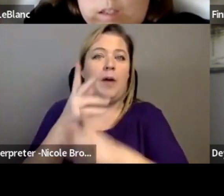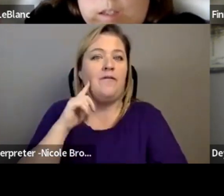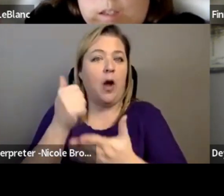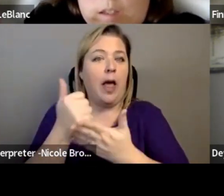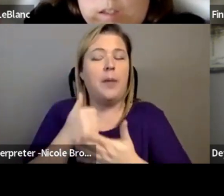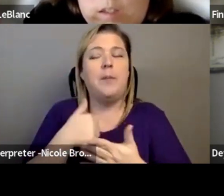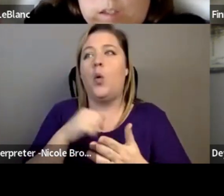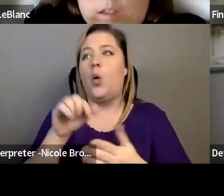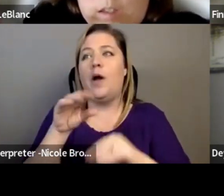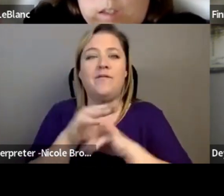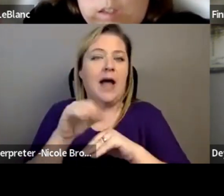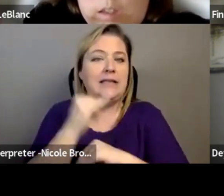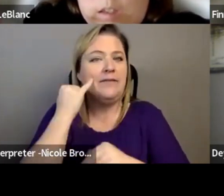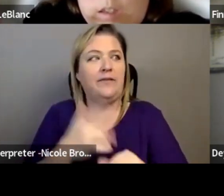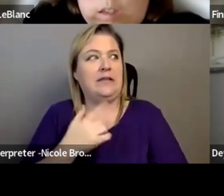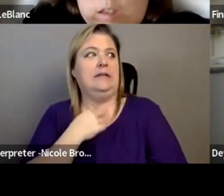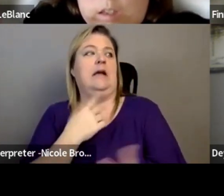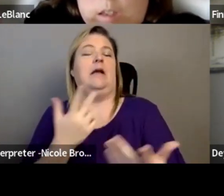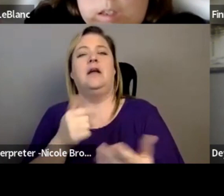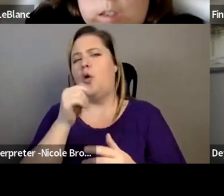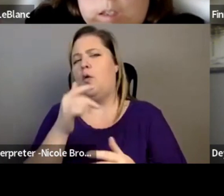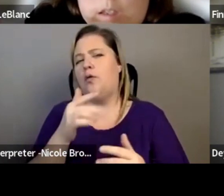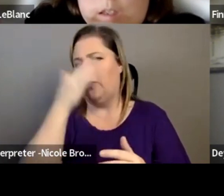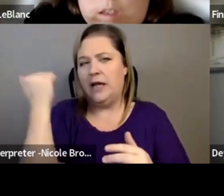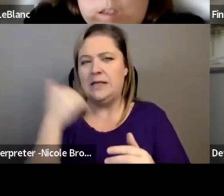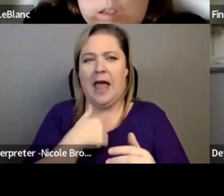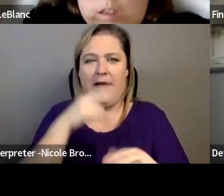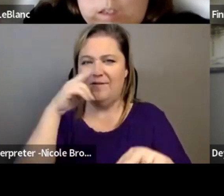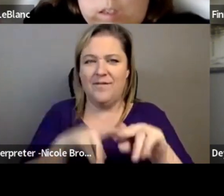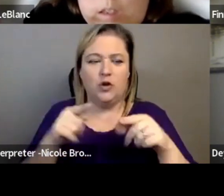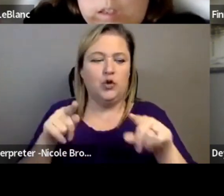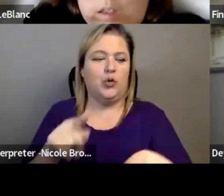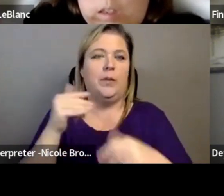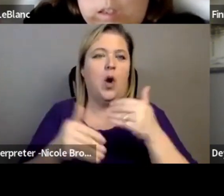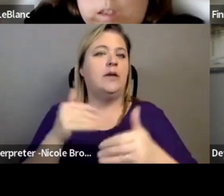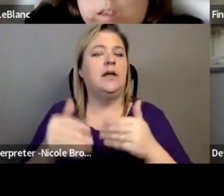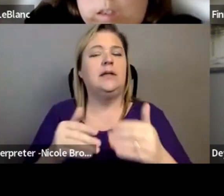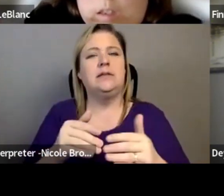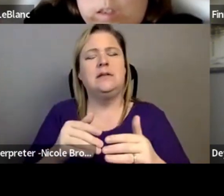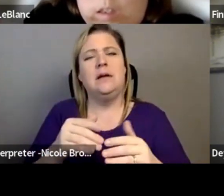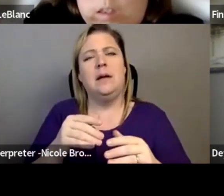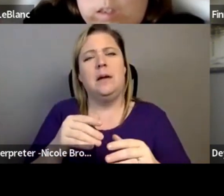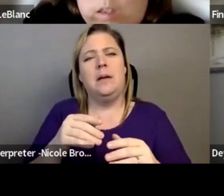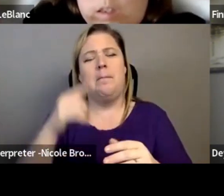advice when feeling stuck. And don't forget to have fun in the process, learn to approach and take every opportunity presented